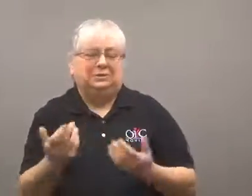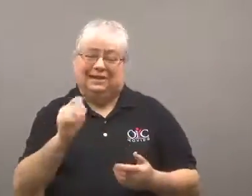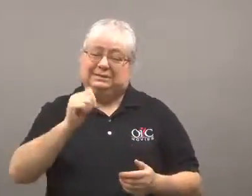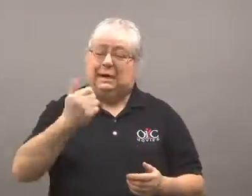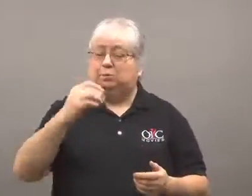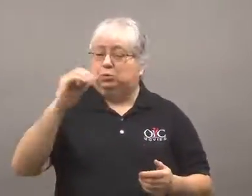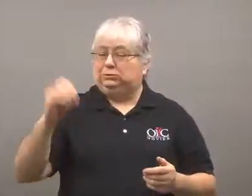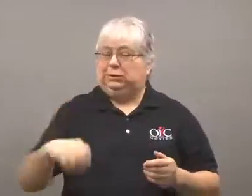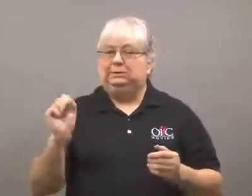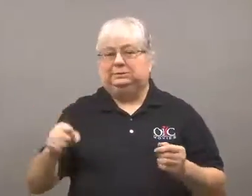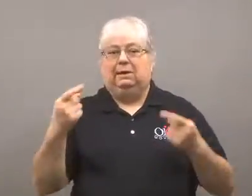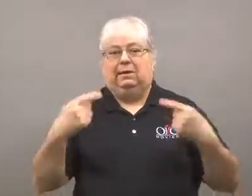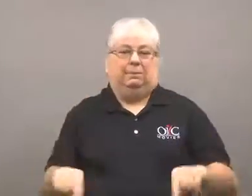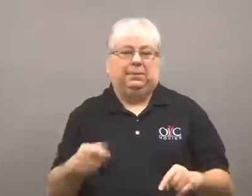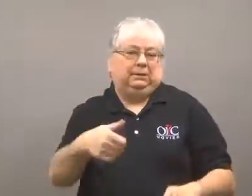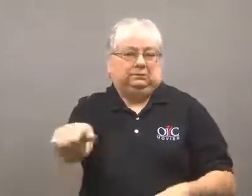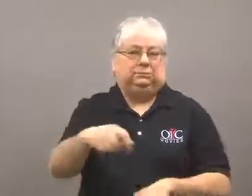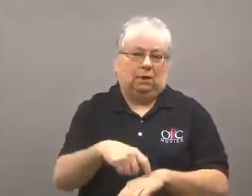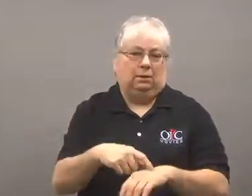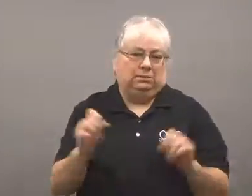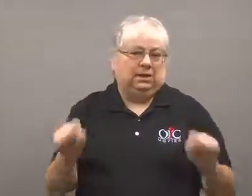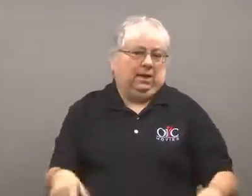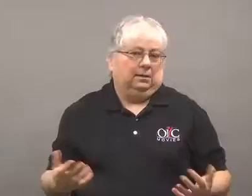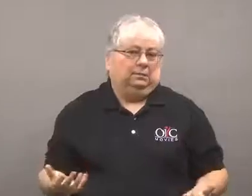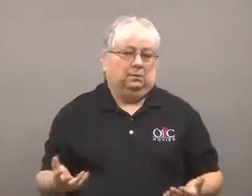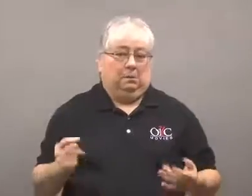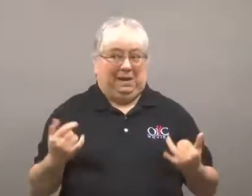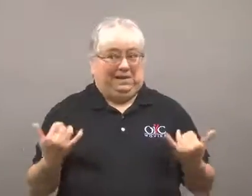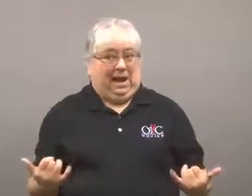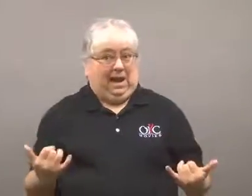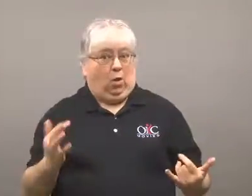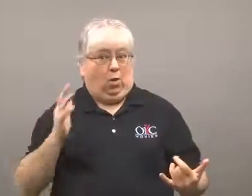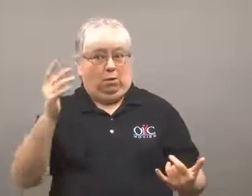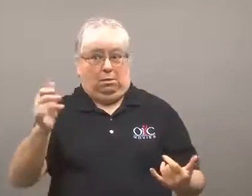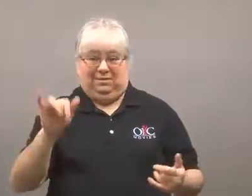At any given time, there's a 10% chance of a megadrought.